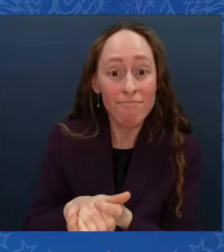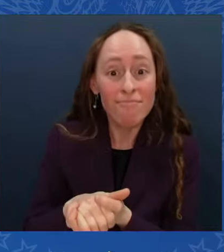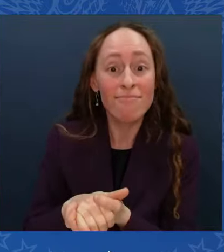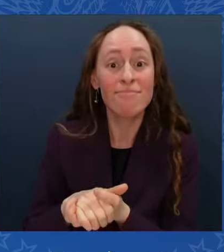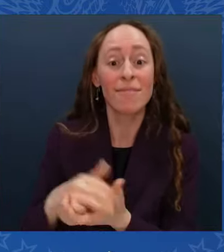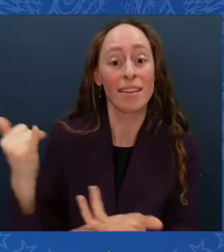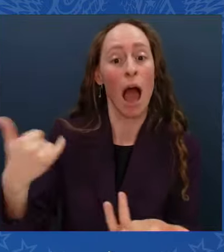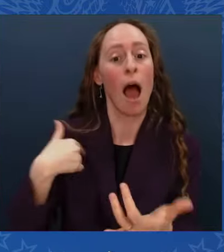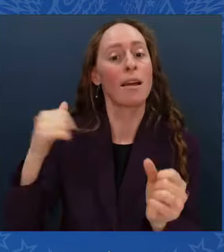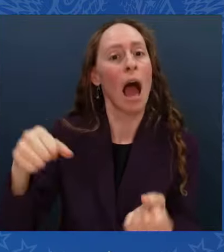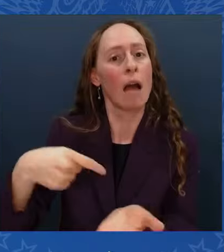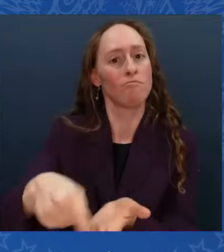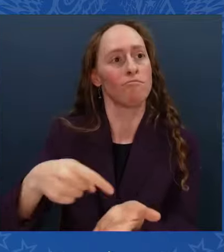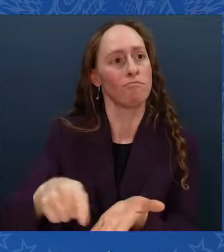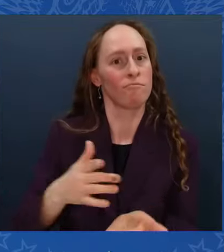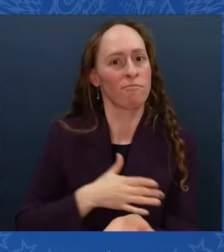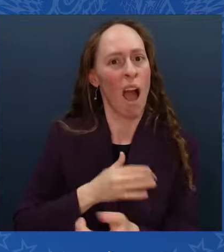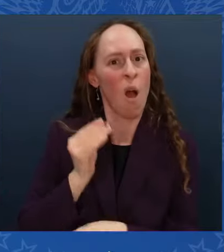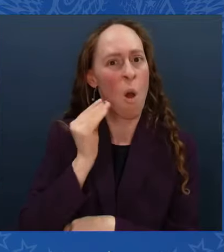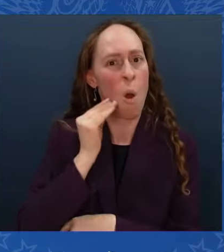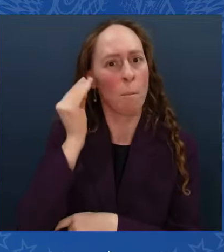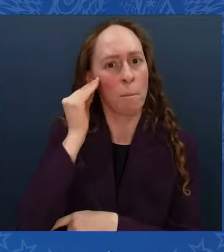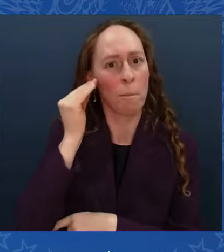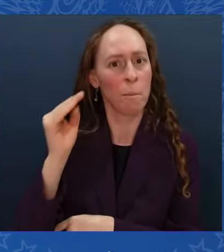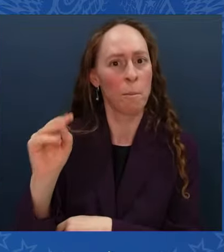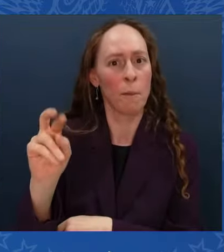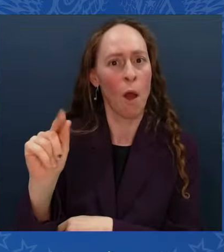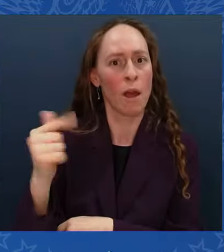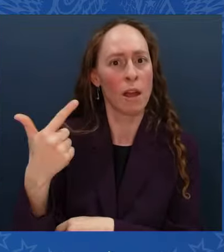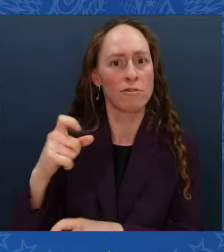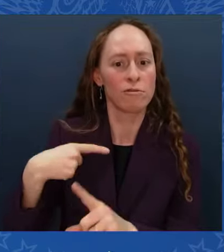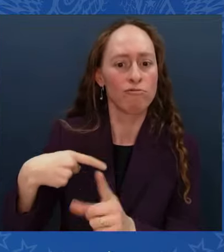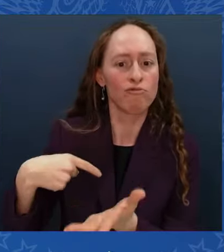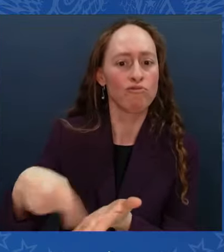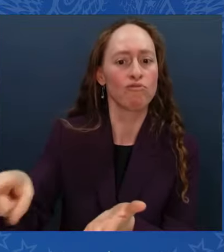This freedom, this breathing room, is because of President Joe Biden.